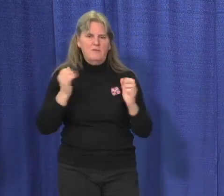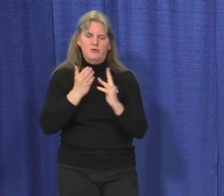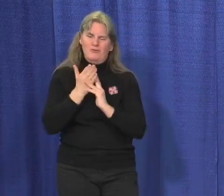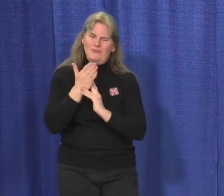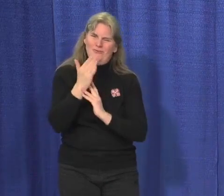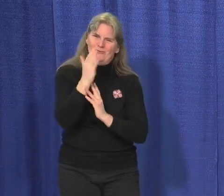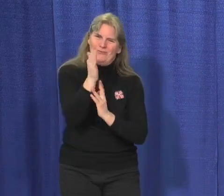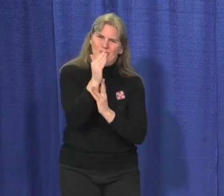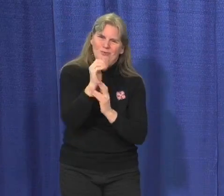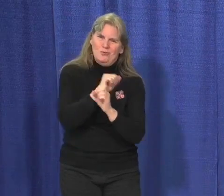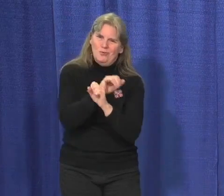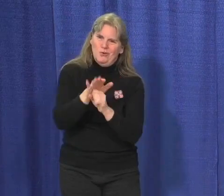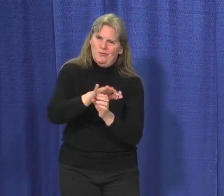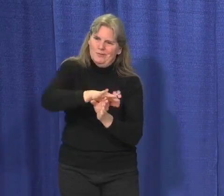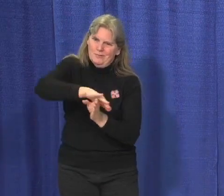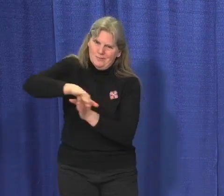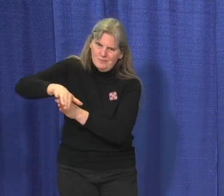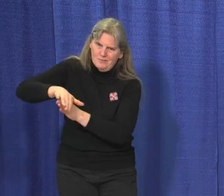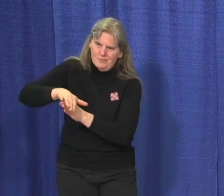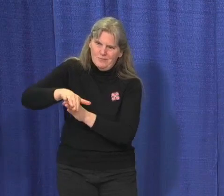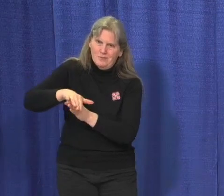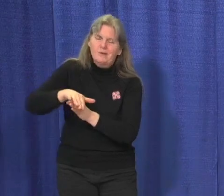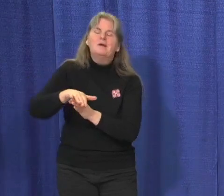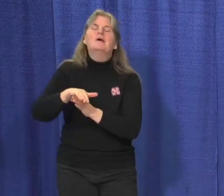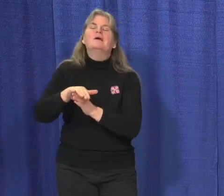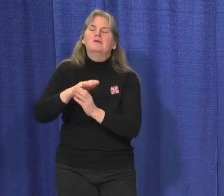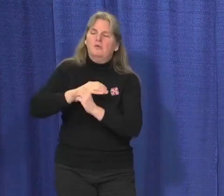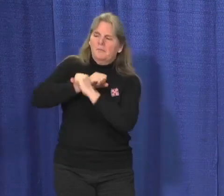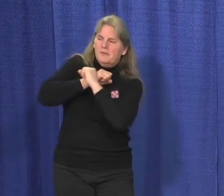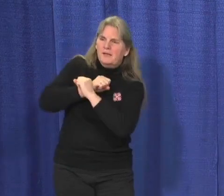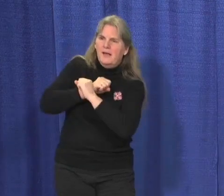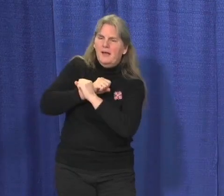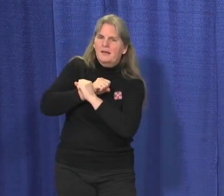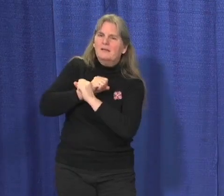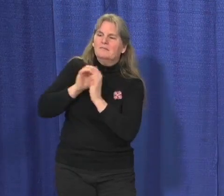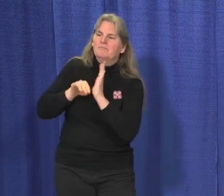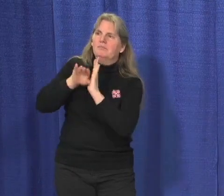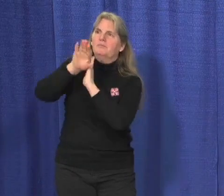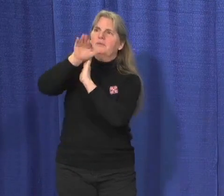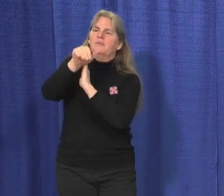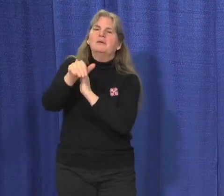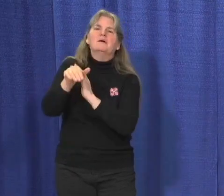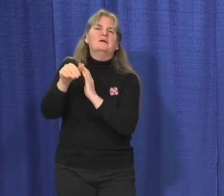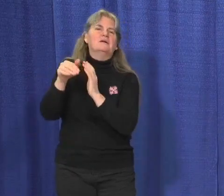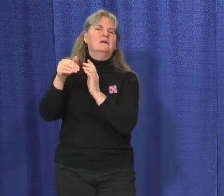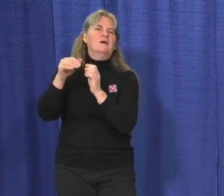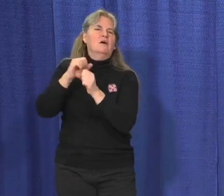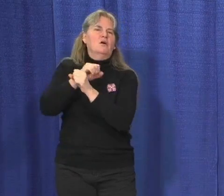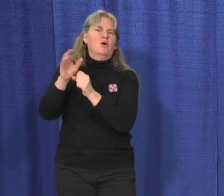pandemic and protect ourselves.